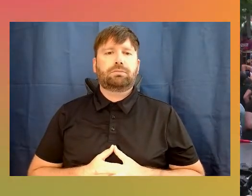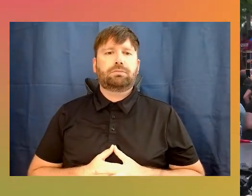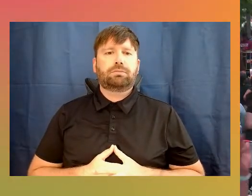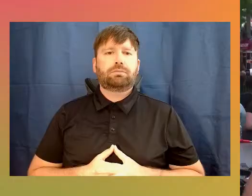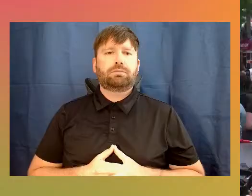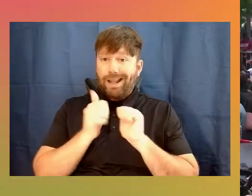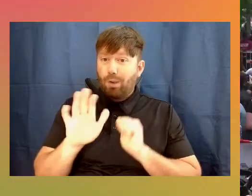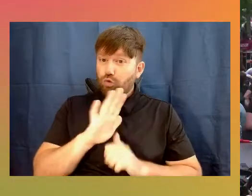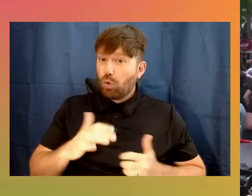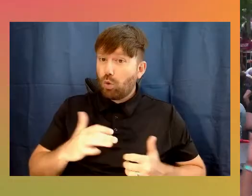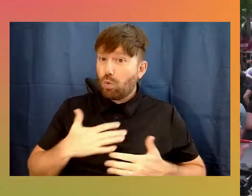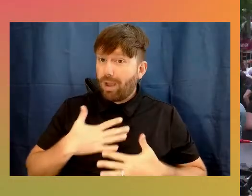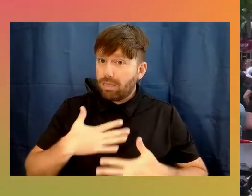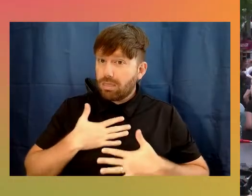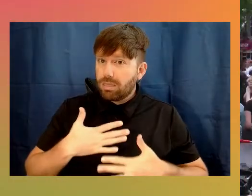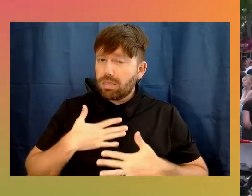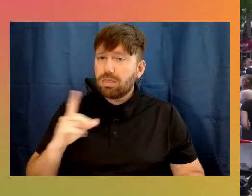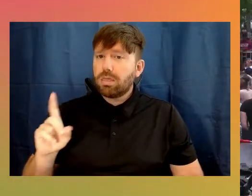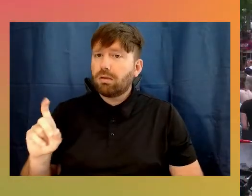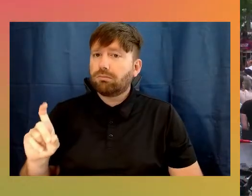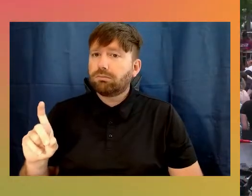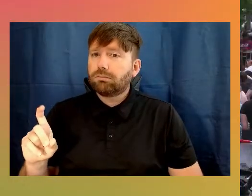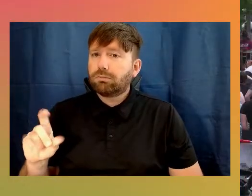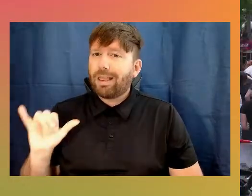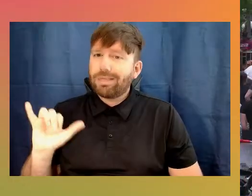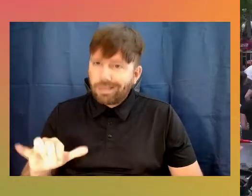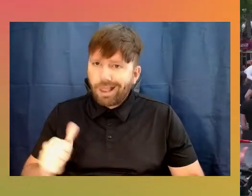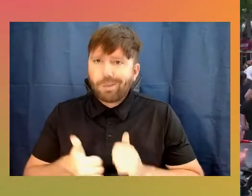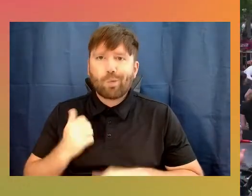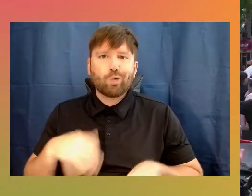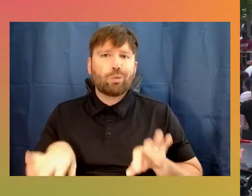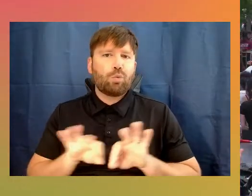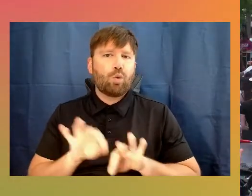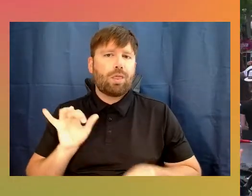IF YOU WANT A LITTLE BIT MORE.